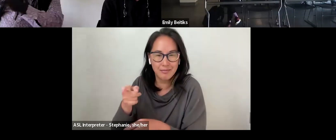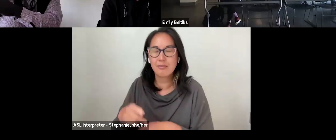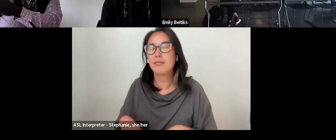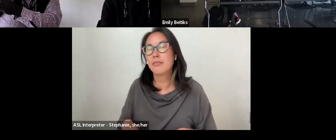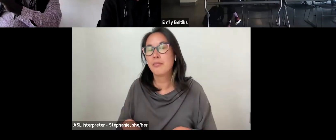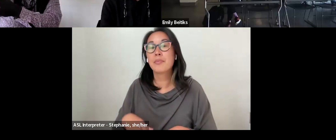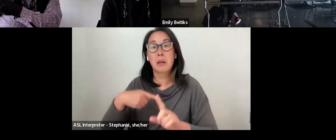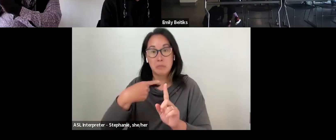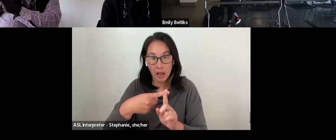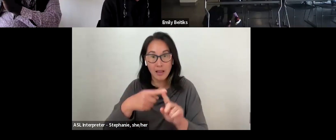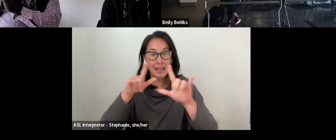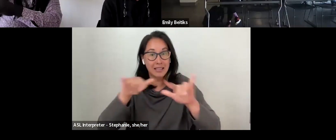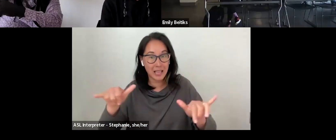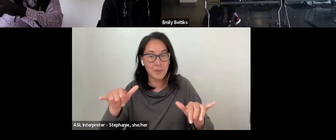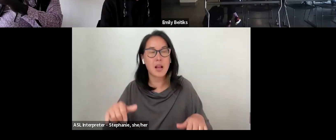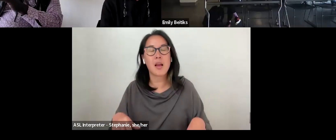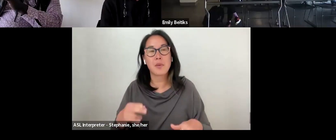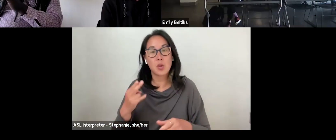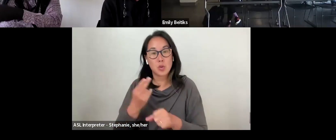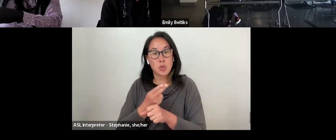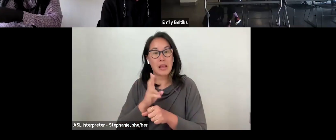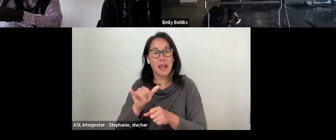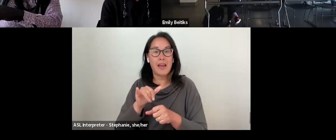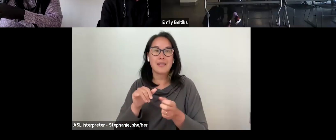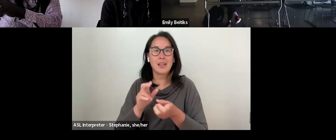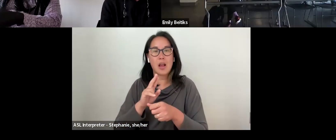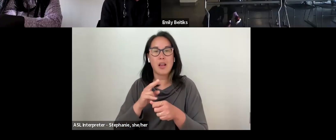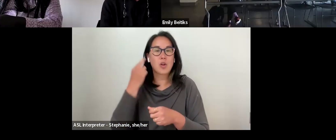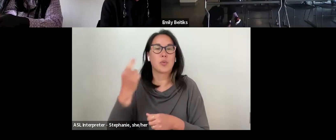And using that as a normalization or a rationalization for the subjugation